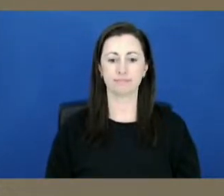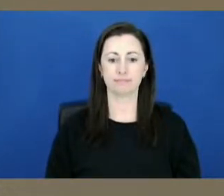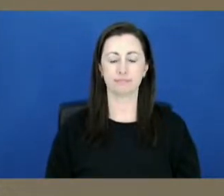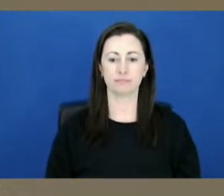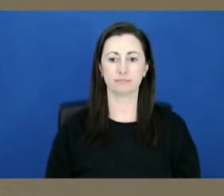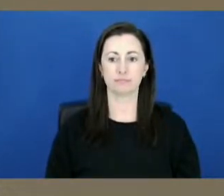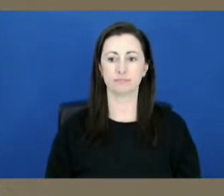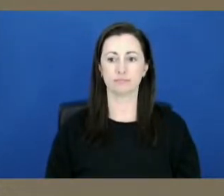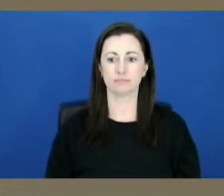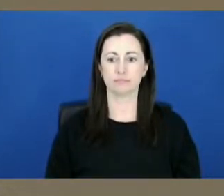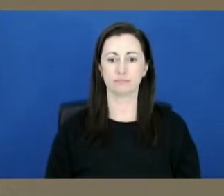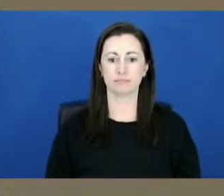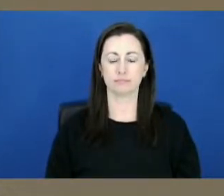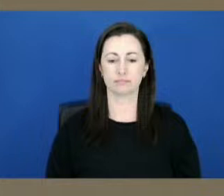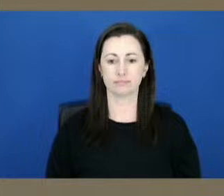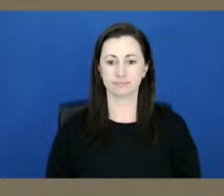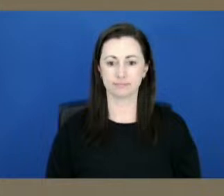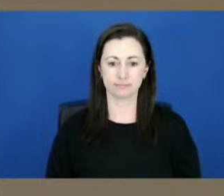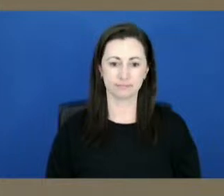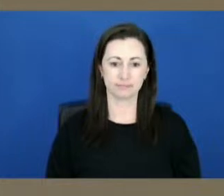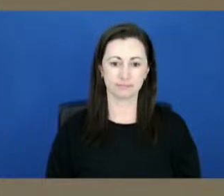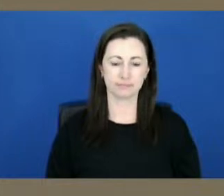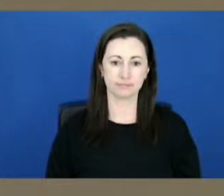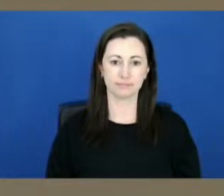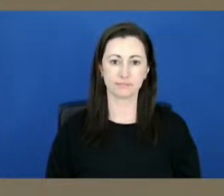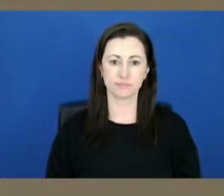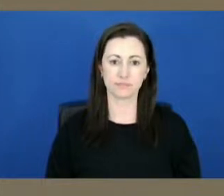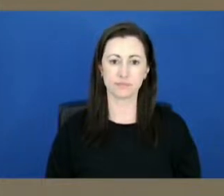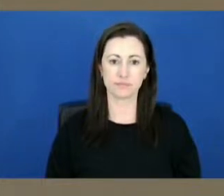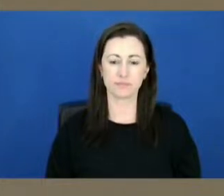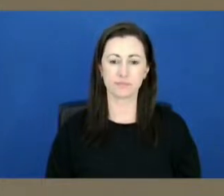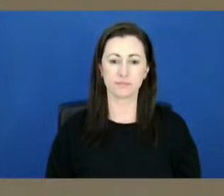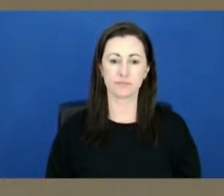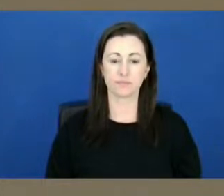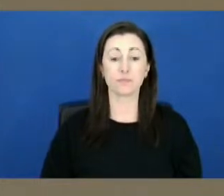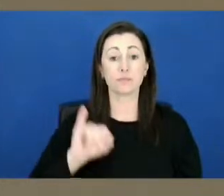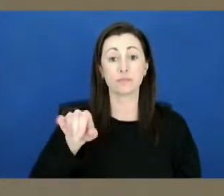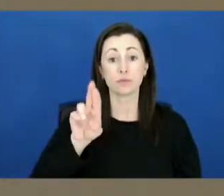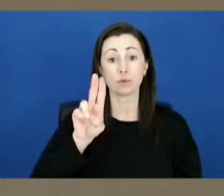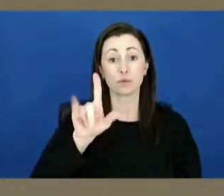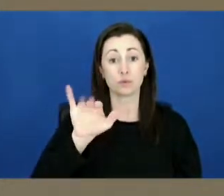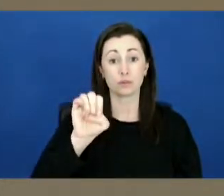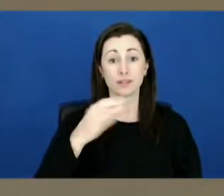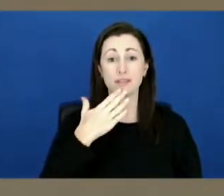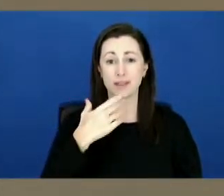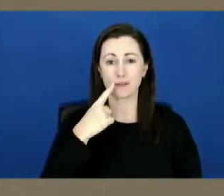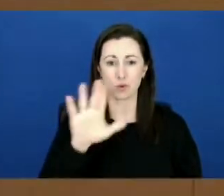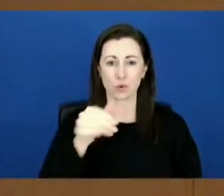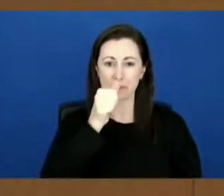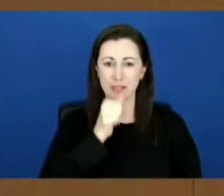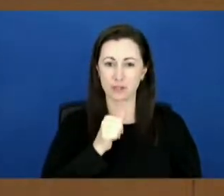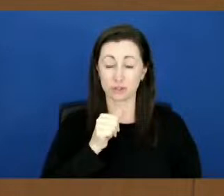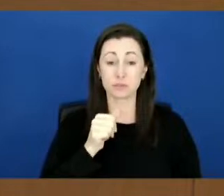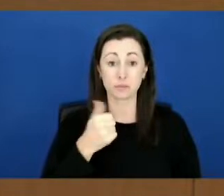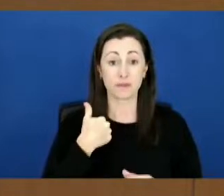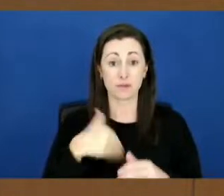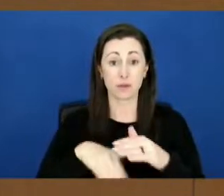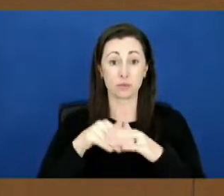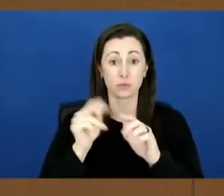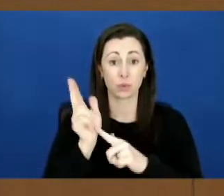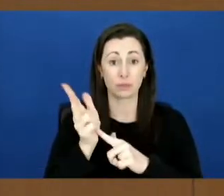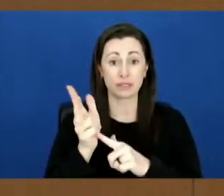JULIE, VICKY.